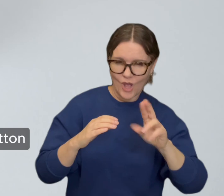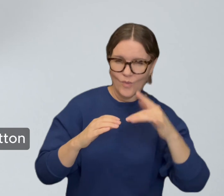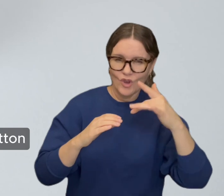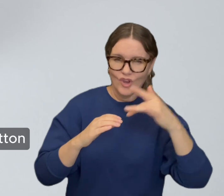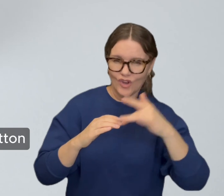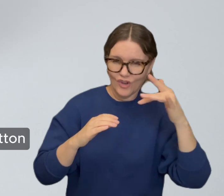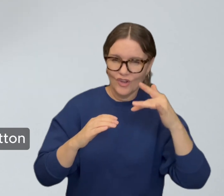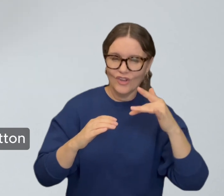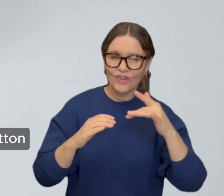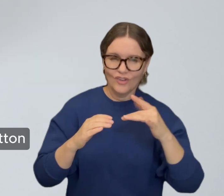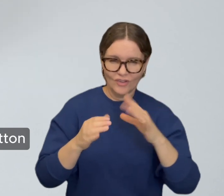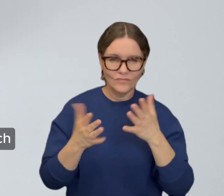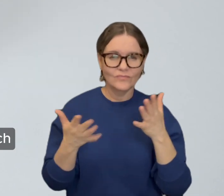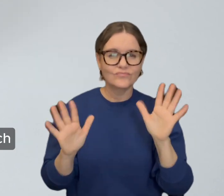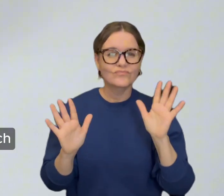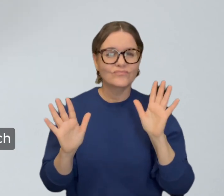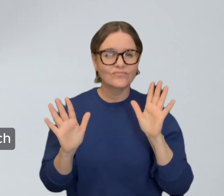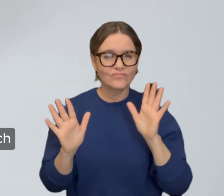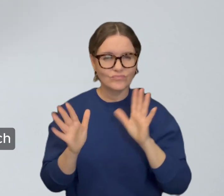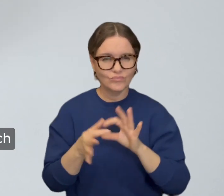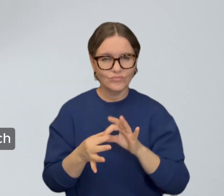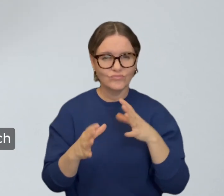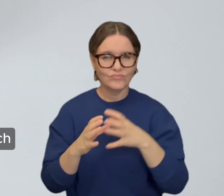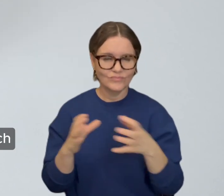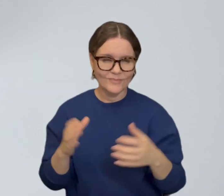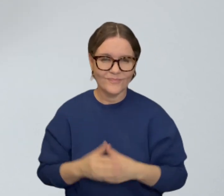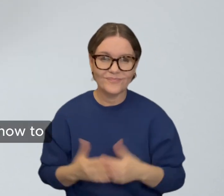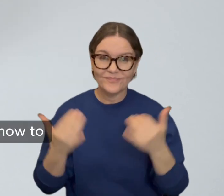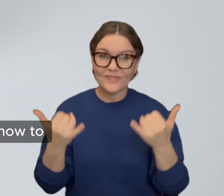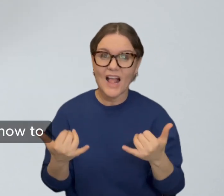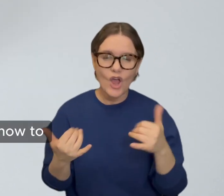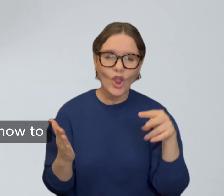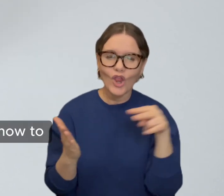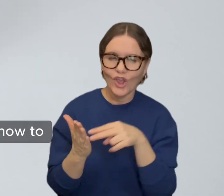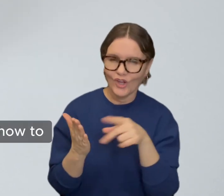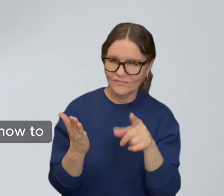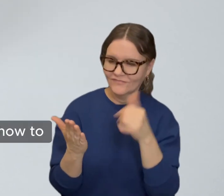you'll just hit the power button and can release your latch and now let's take a look on how to